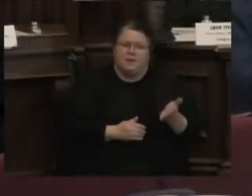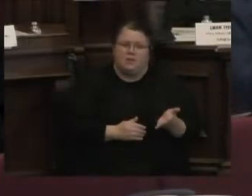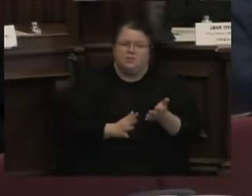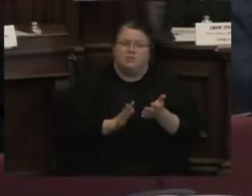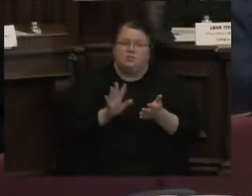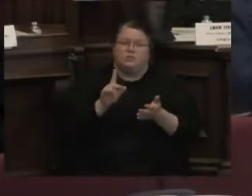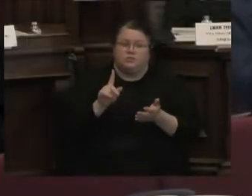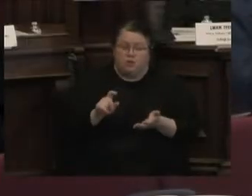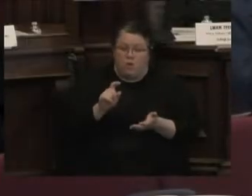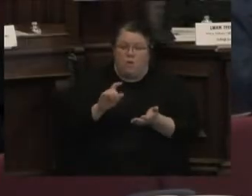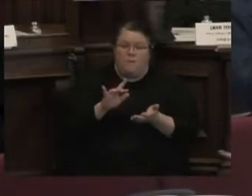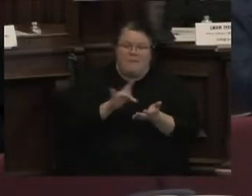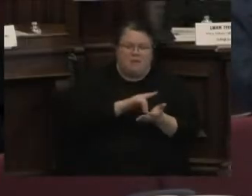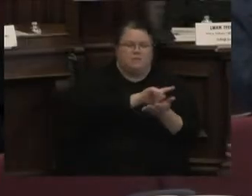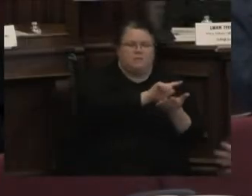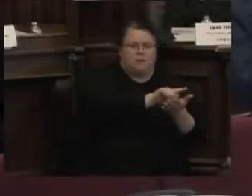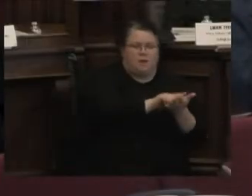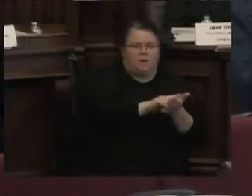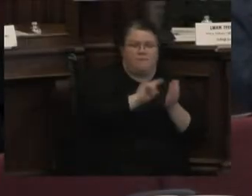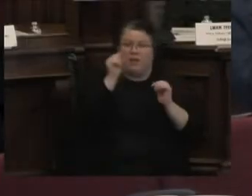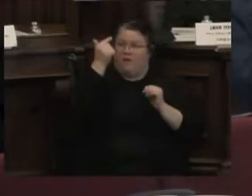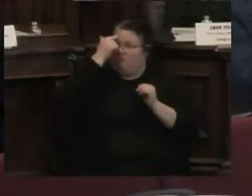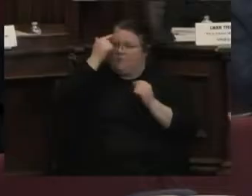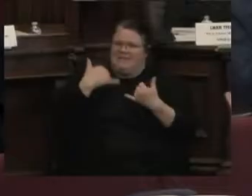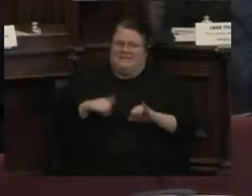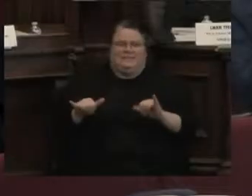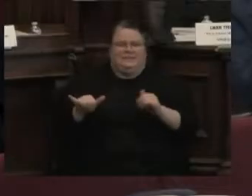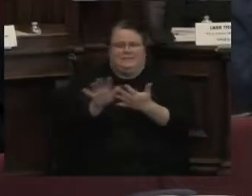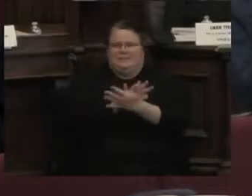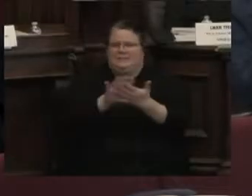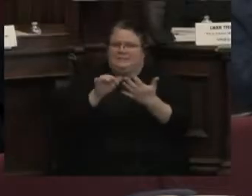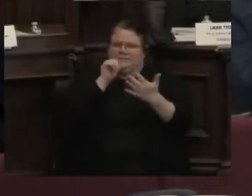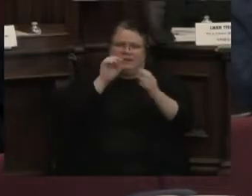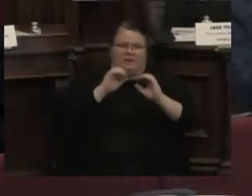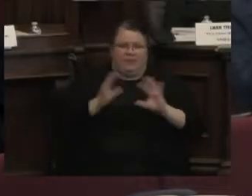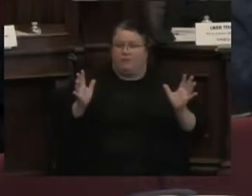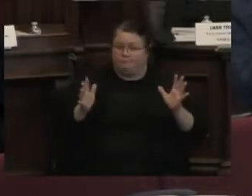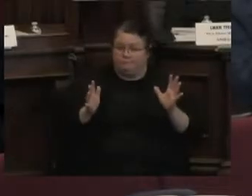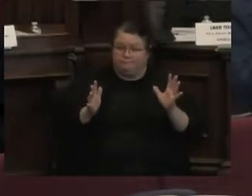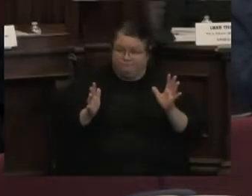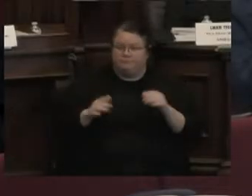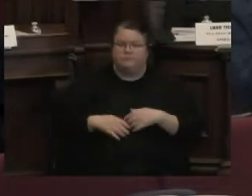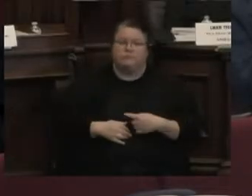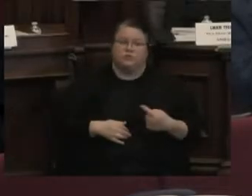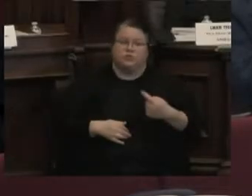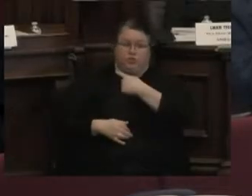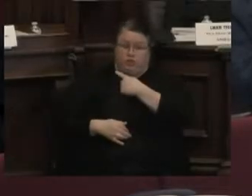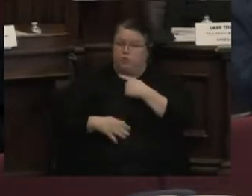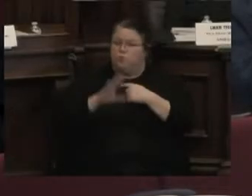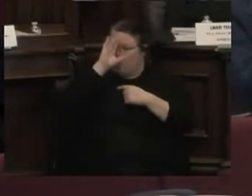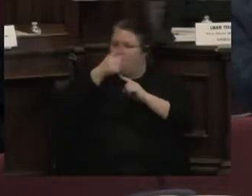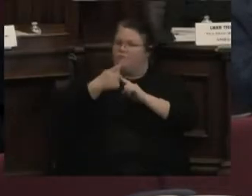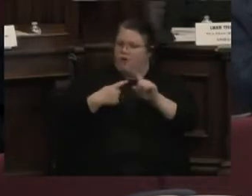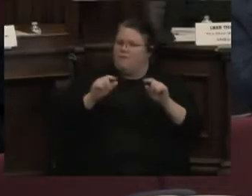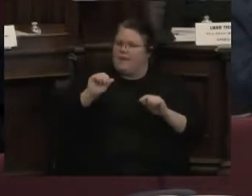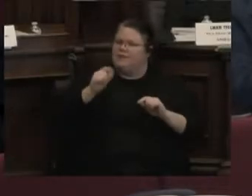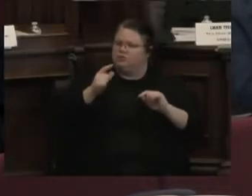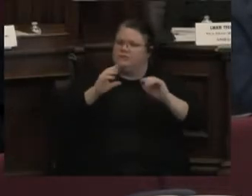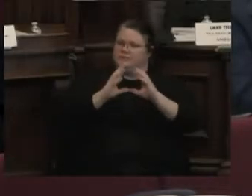have, excuse me, that we have access. So medically, it's the law for government. It's not